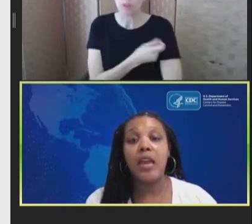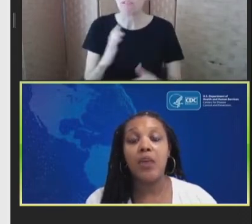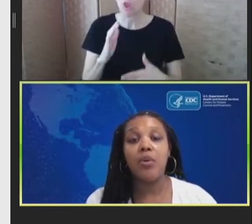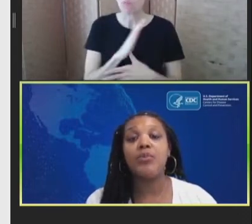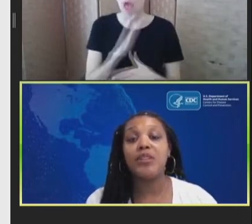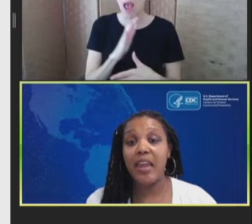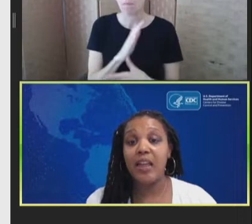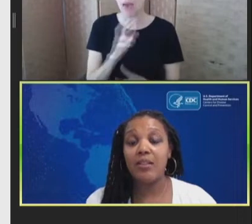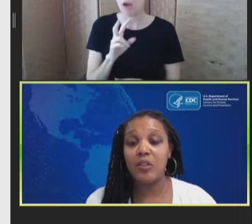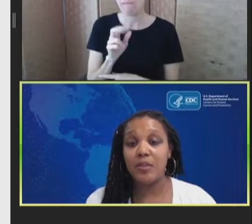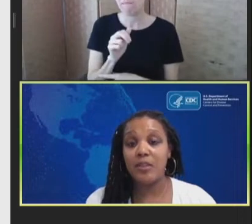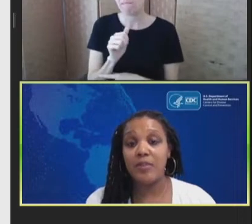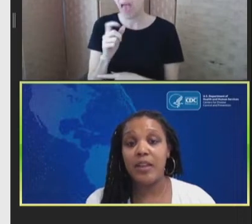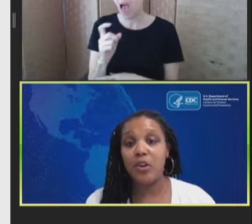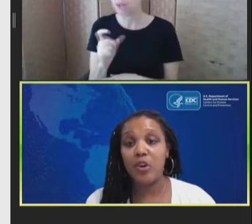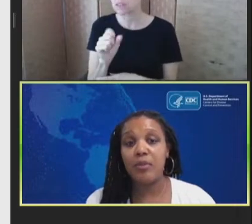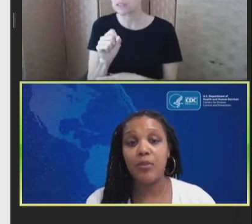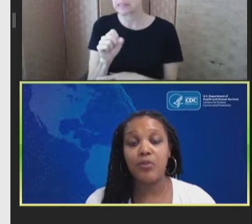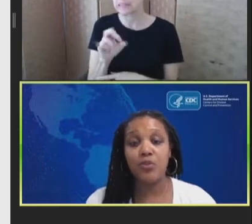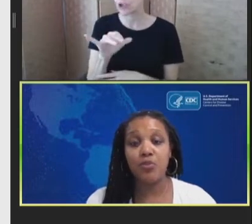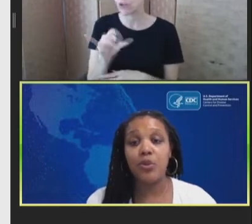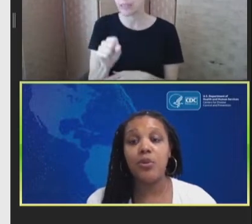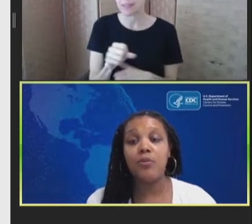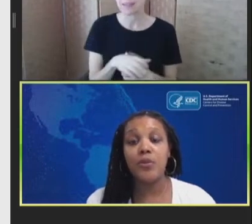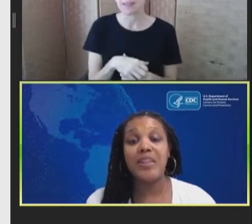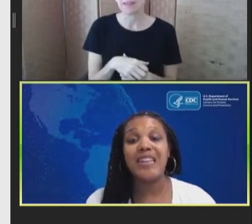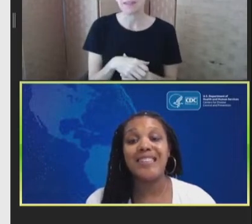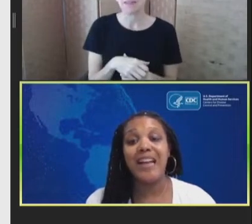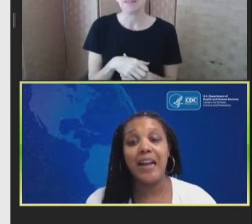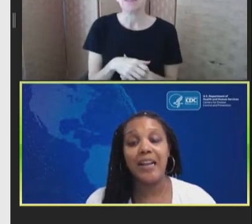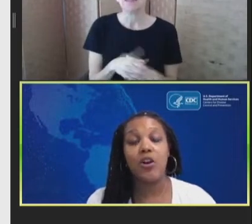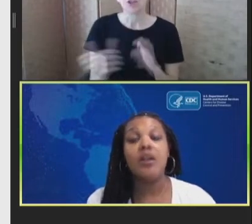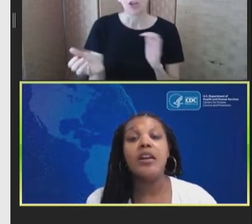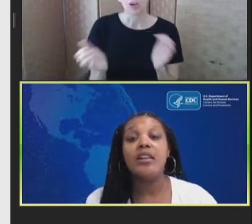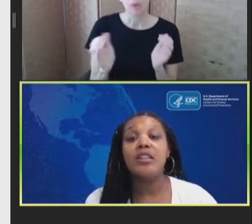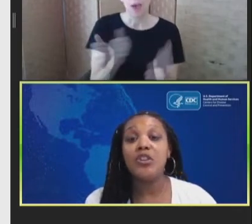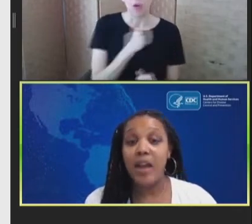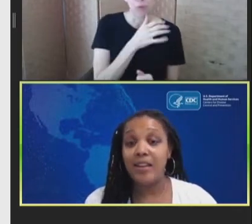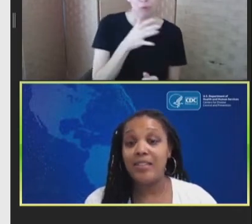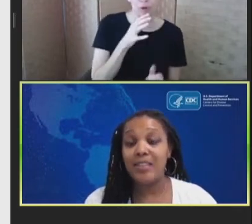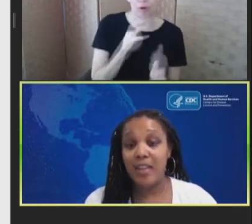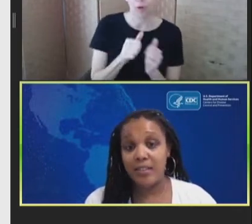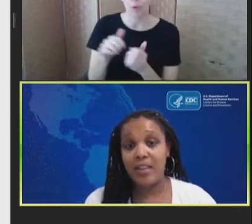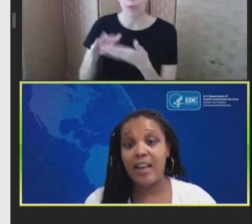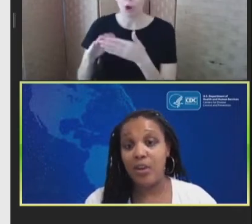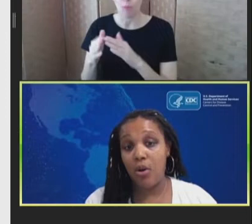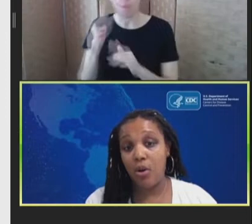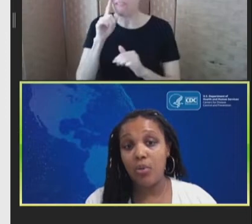when we're taking a look specifically at urban versus rural for the entire United States as a